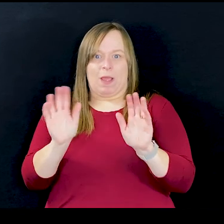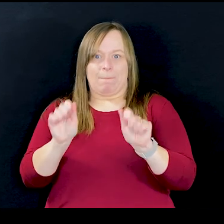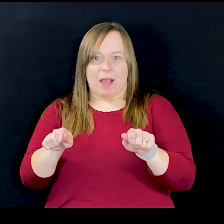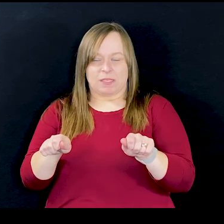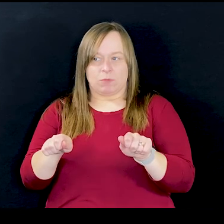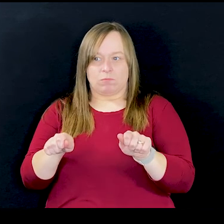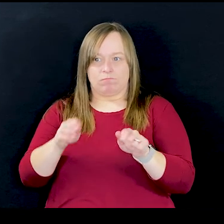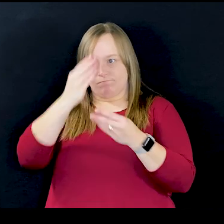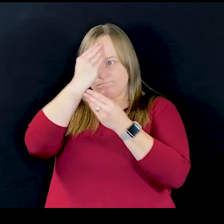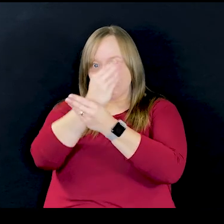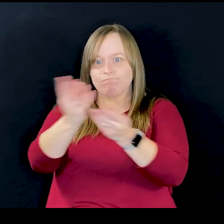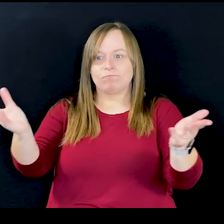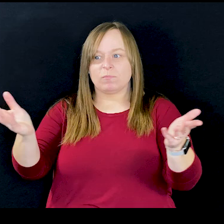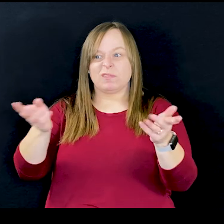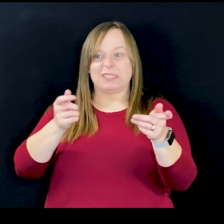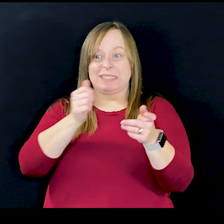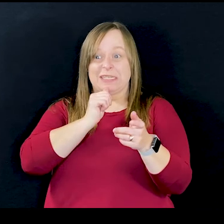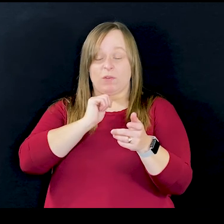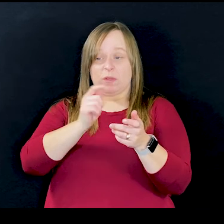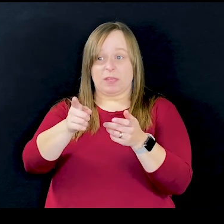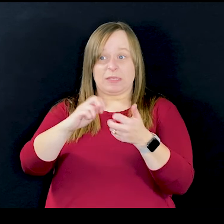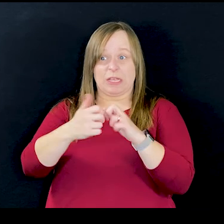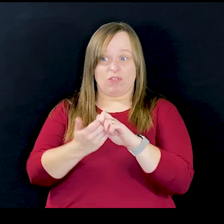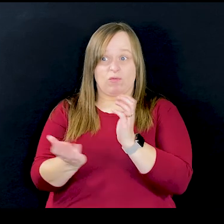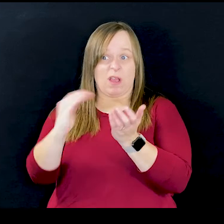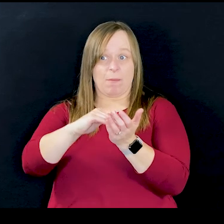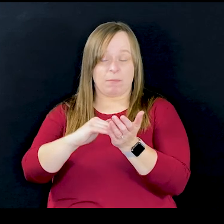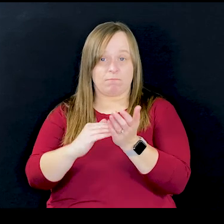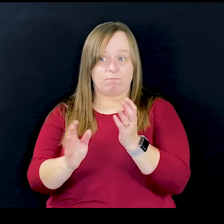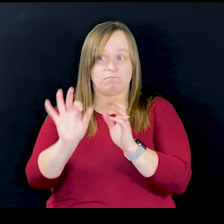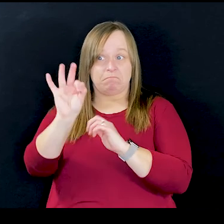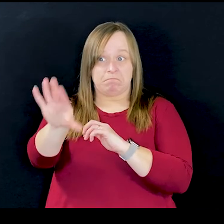So that maybe you can deal with this issue, should it ever come again.